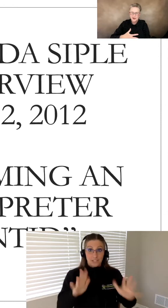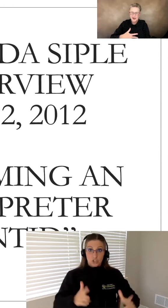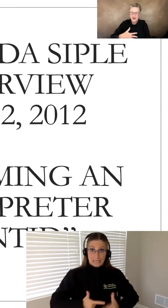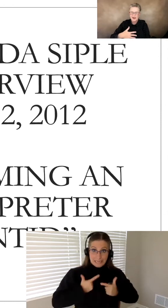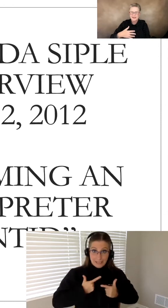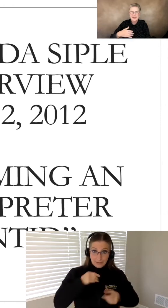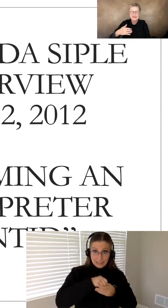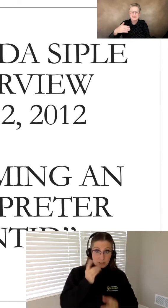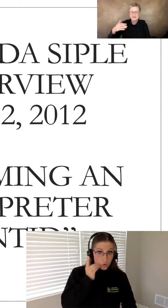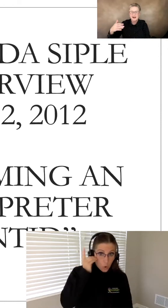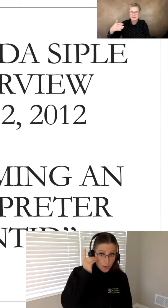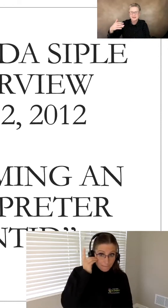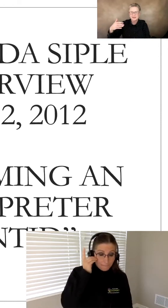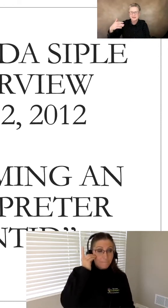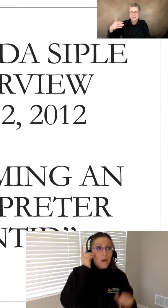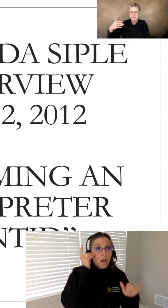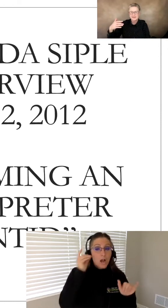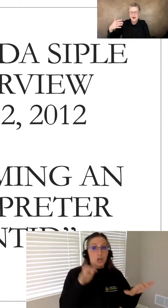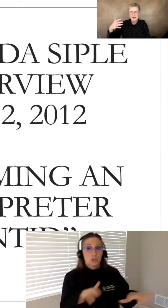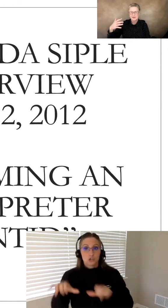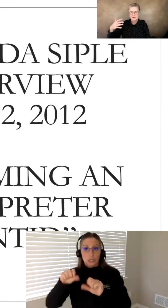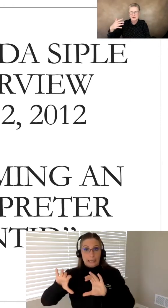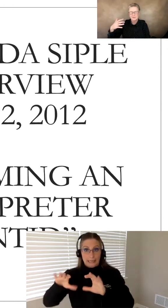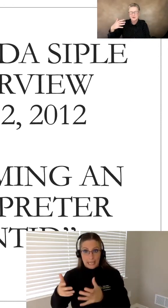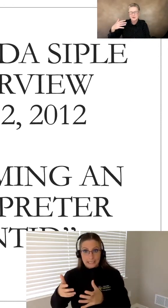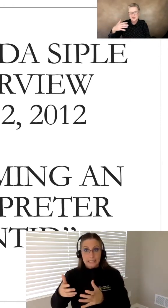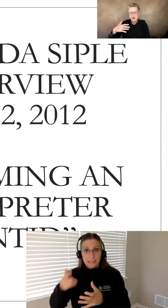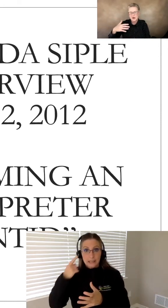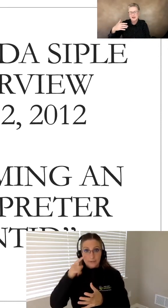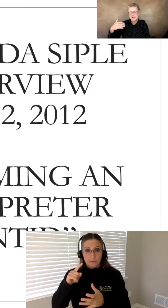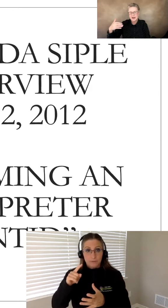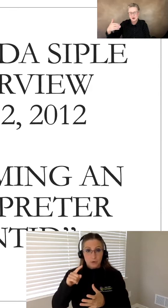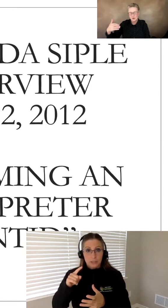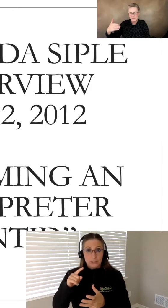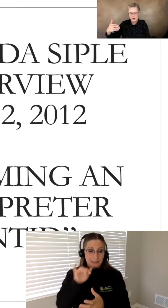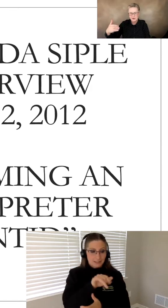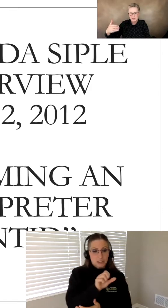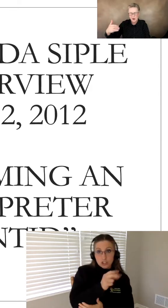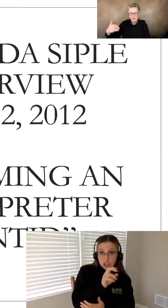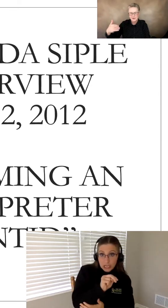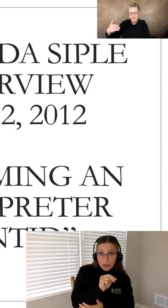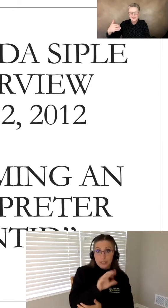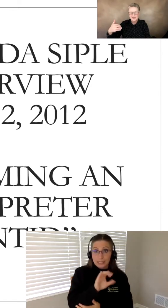and had taken the classes that Sharon and Carol were talking about so